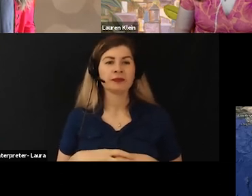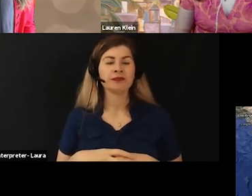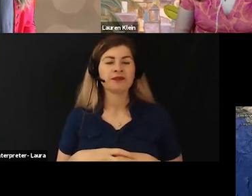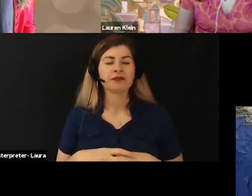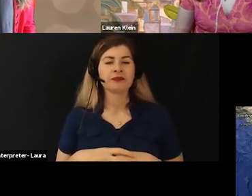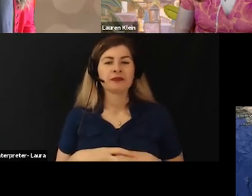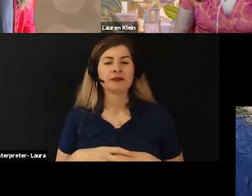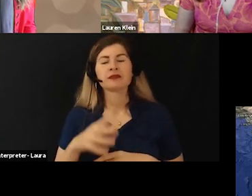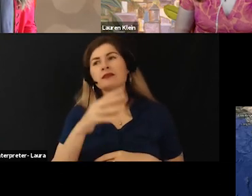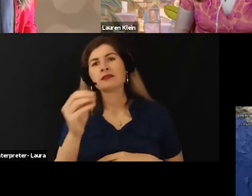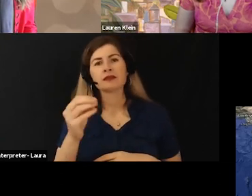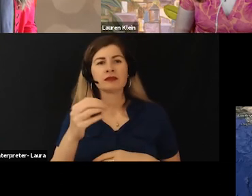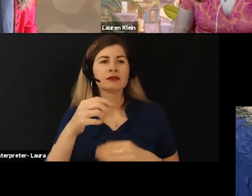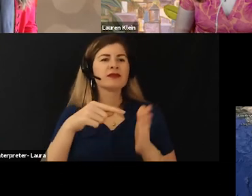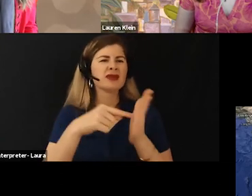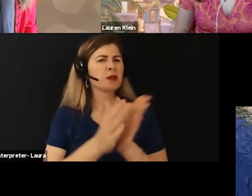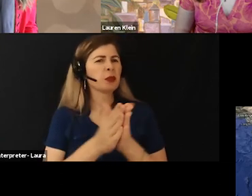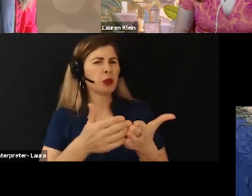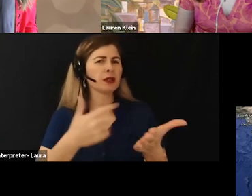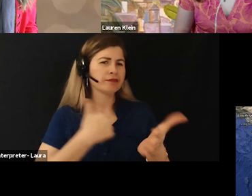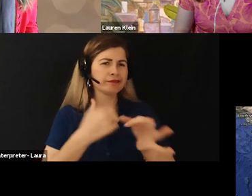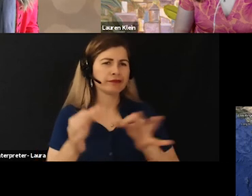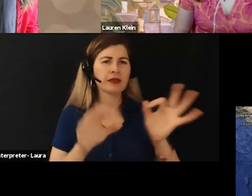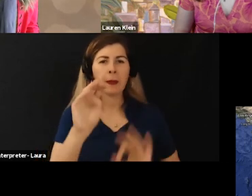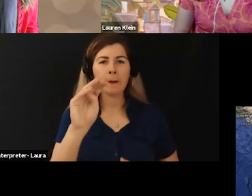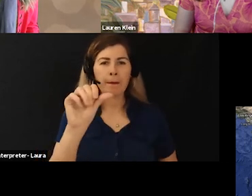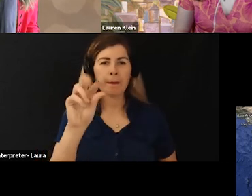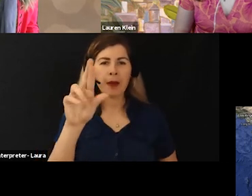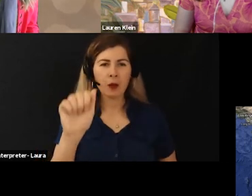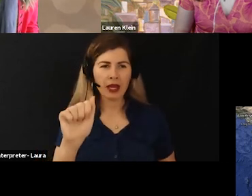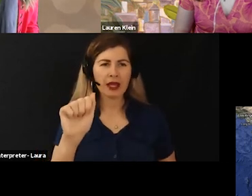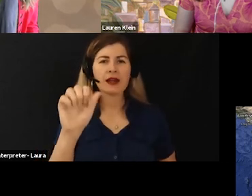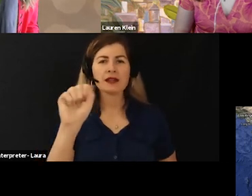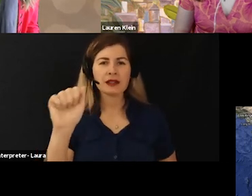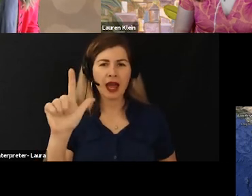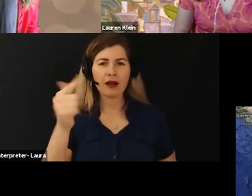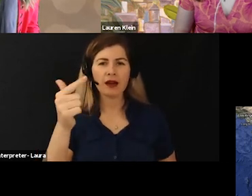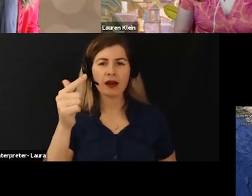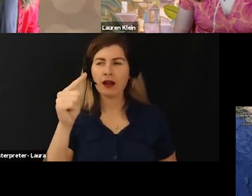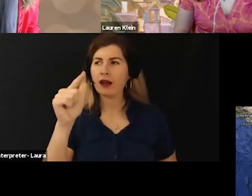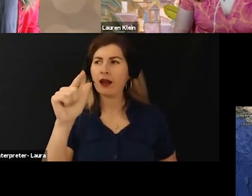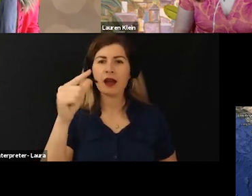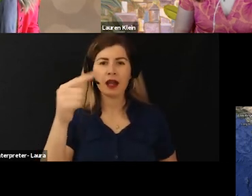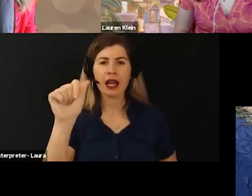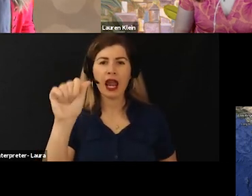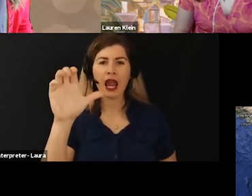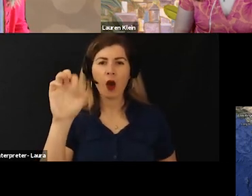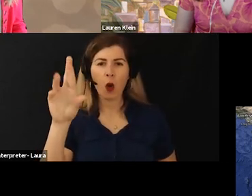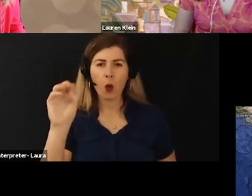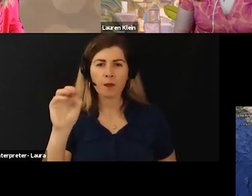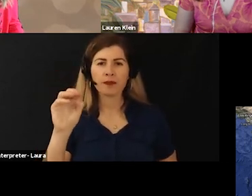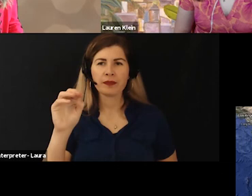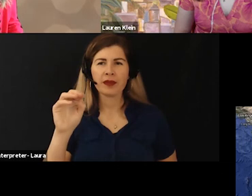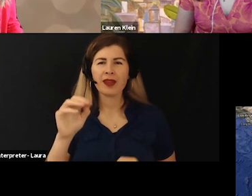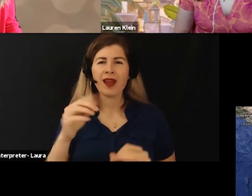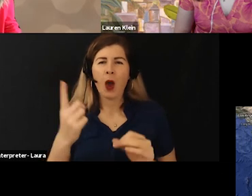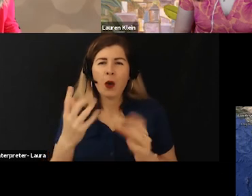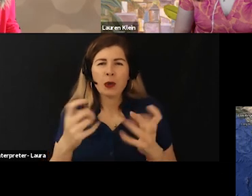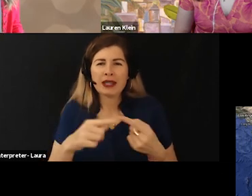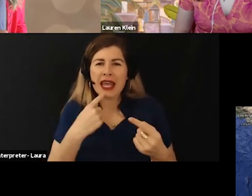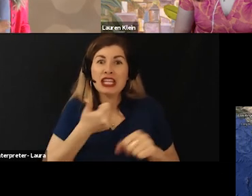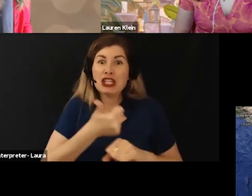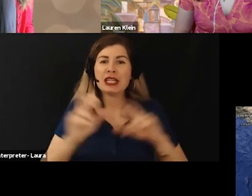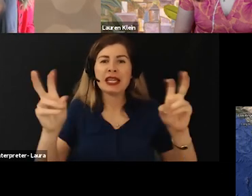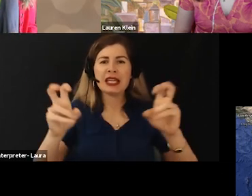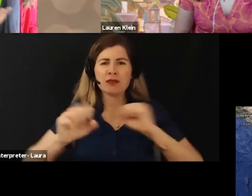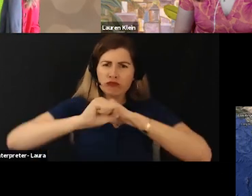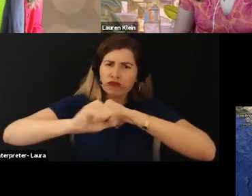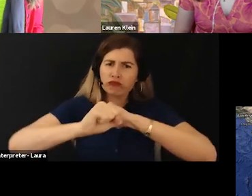And so in the book we tell the story of Maria Salguero who she does i mean i would say i want to always say she's an activist but she's not dead she's actually said I'm not an activist.